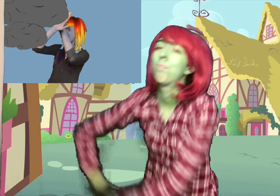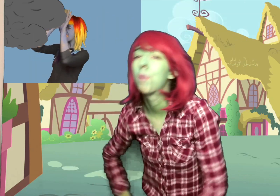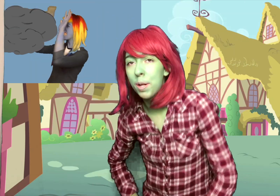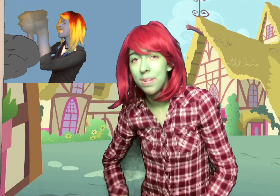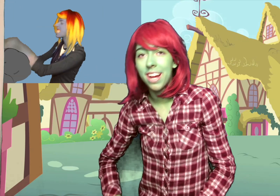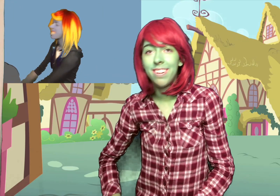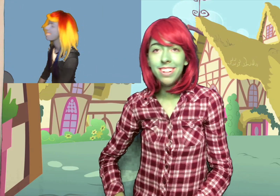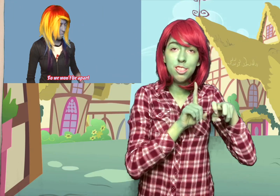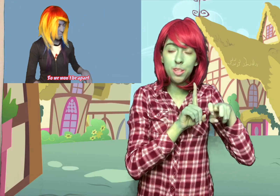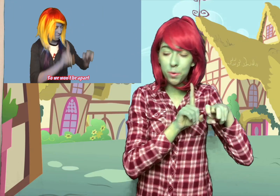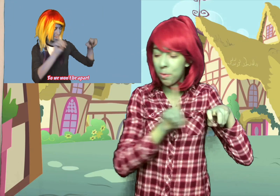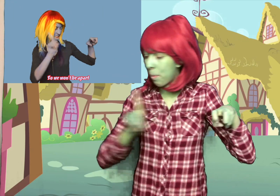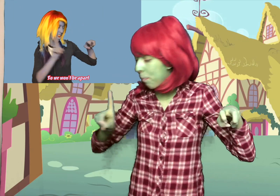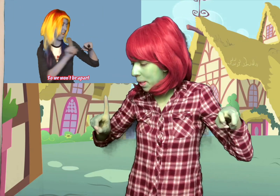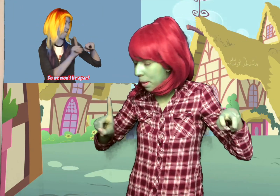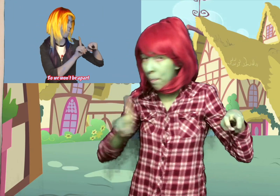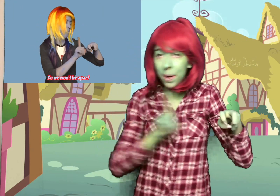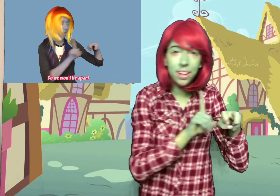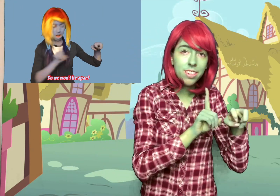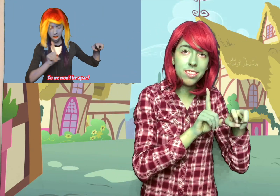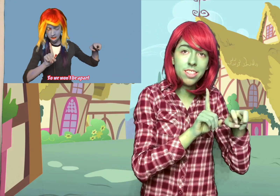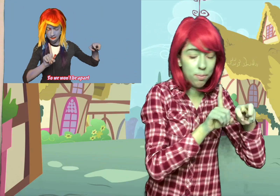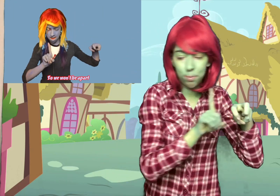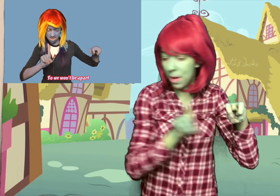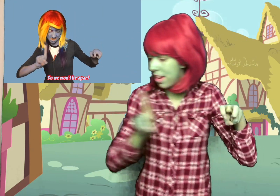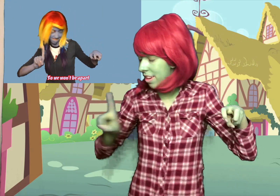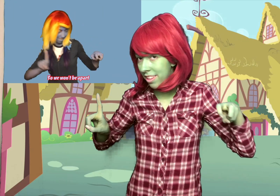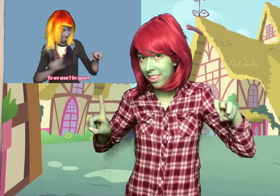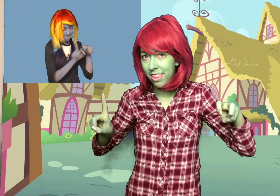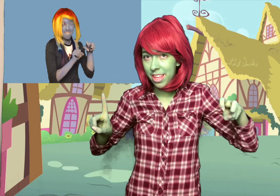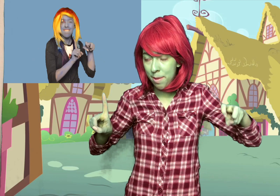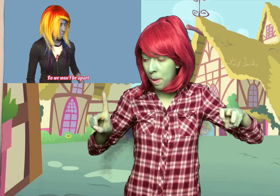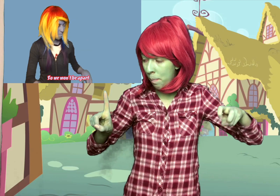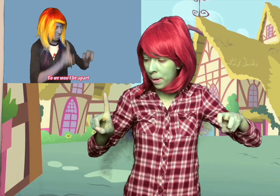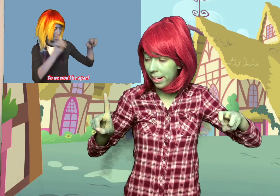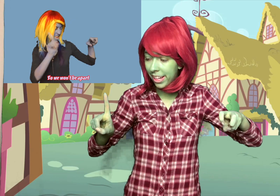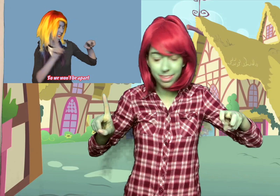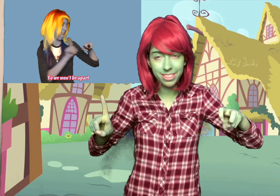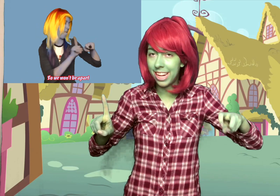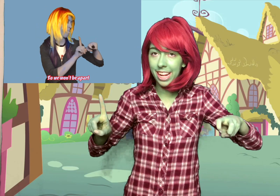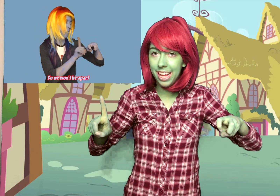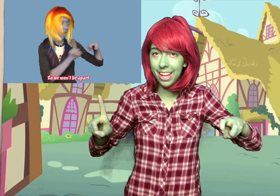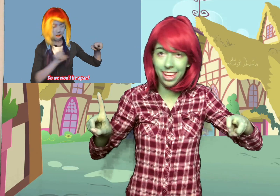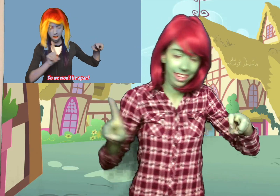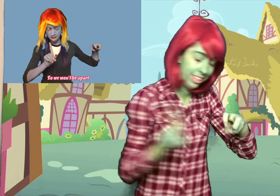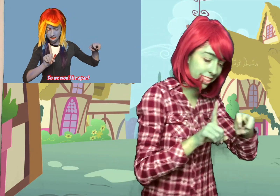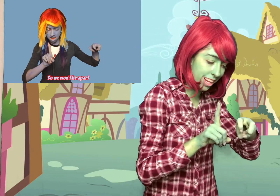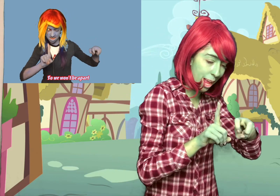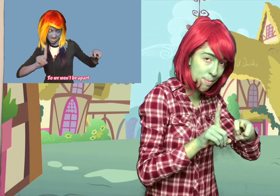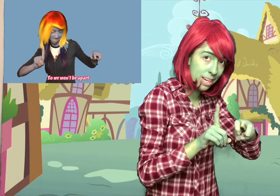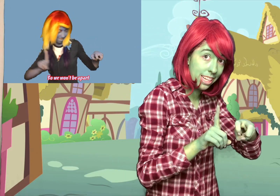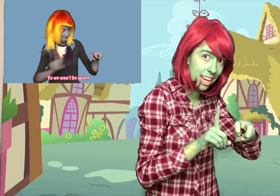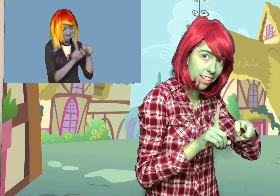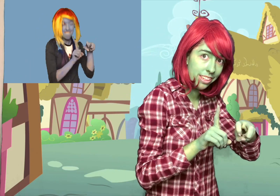put them down "so we won't be apart" brought them apart and i was like uh-uh they got to be together